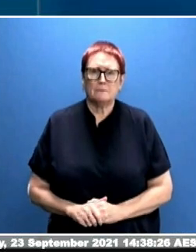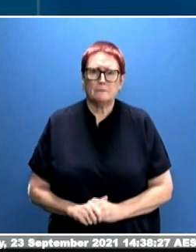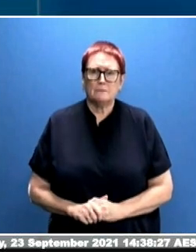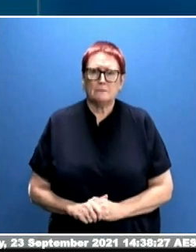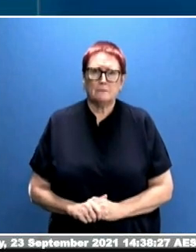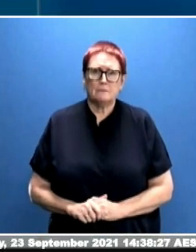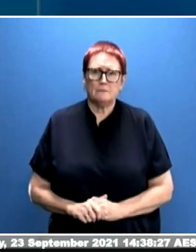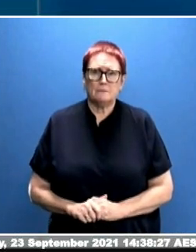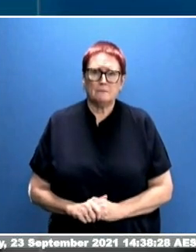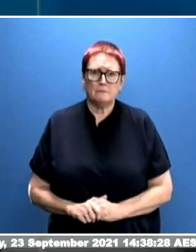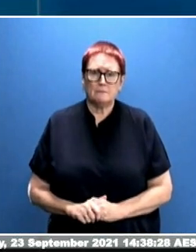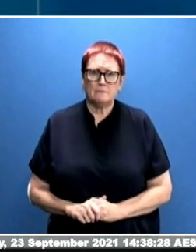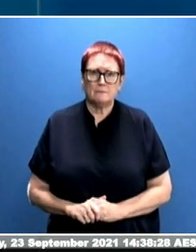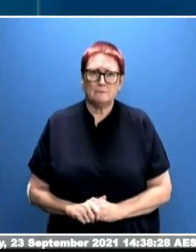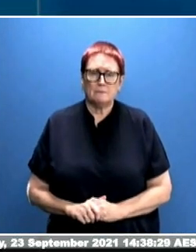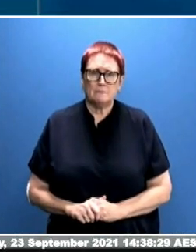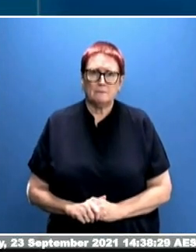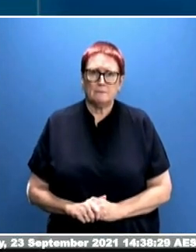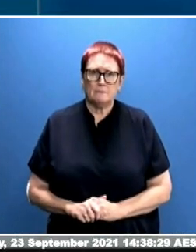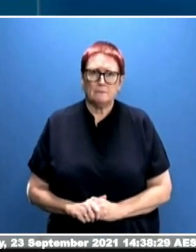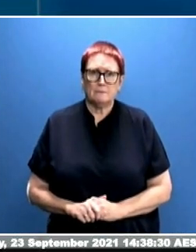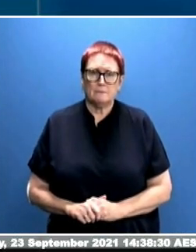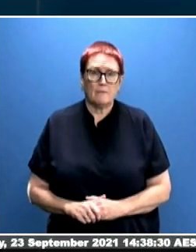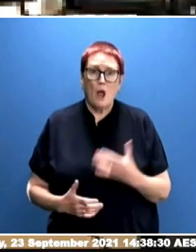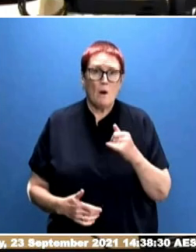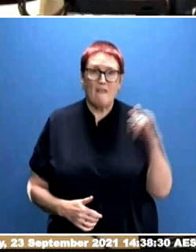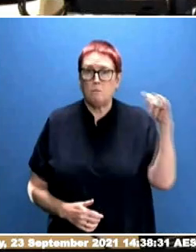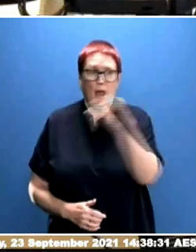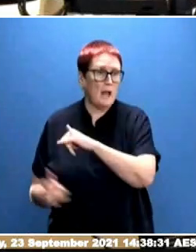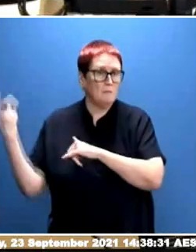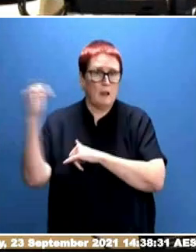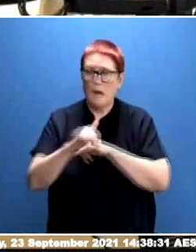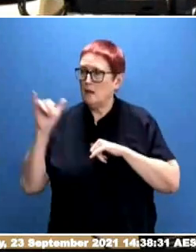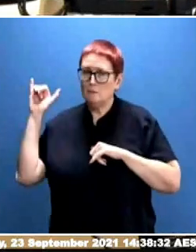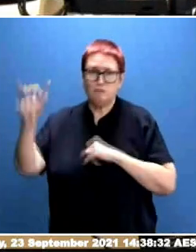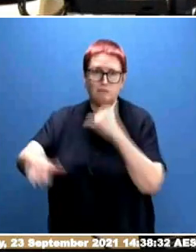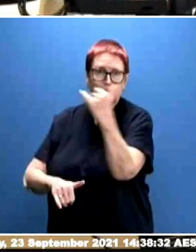I'm sorry, Chair, we have planes flying past our window here and we can't